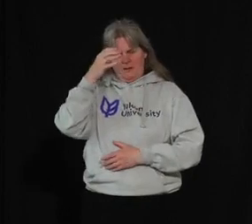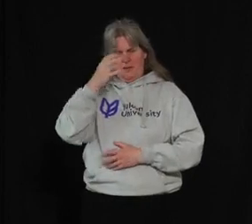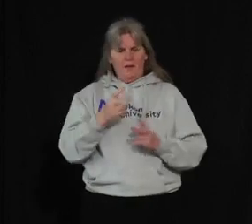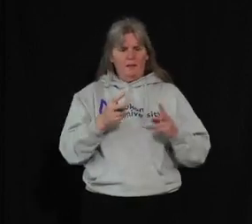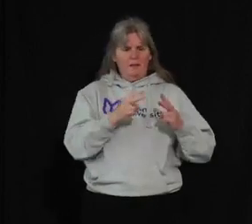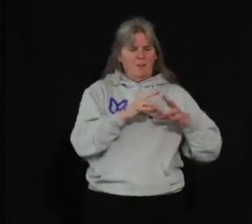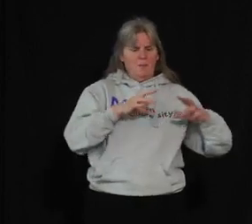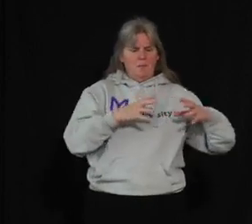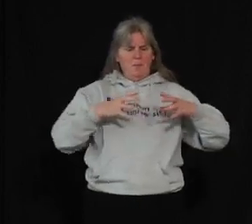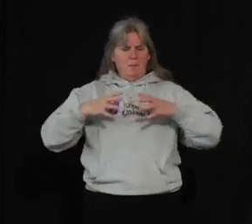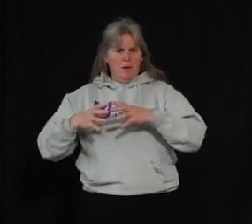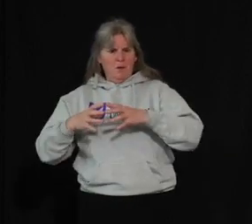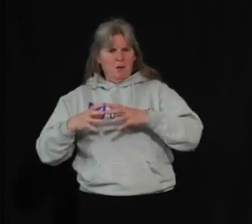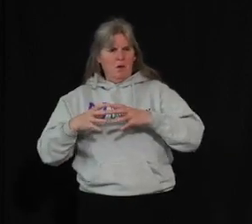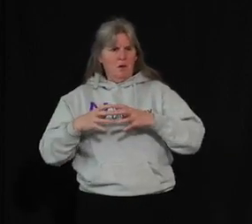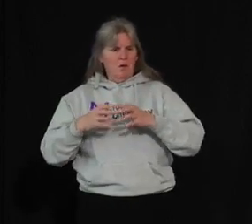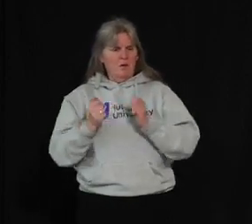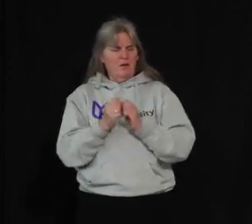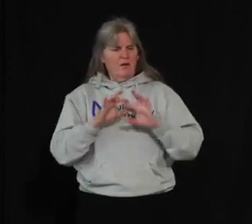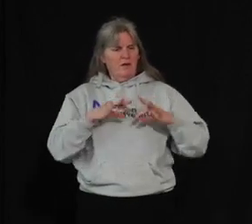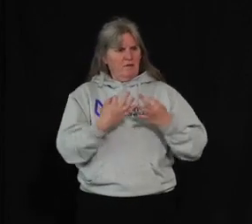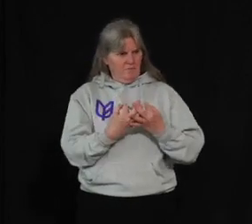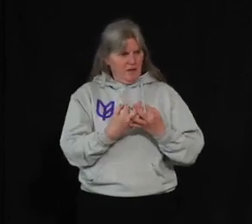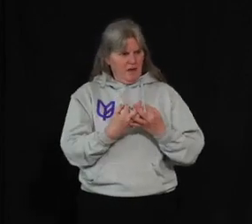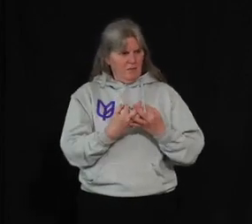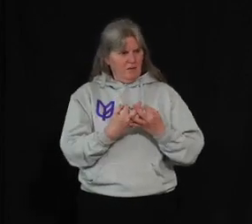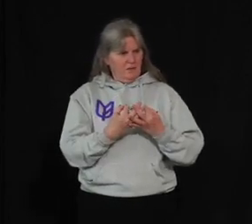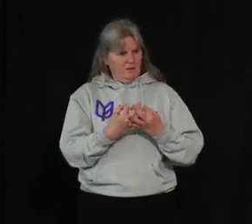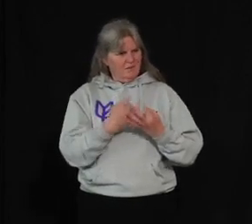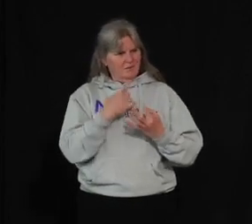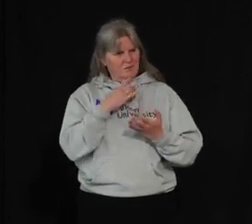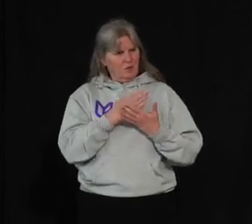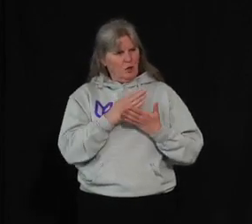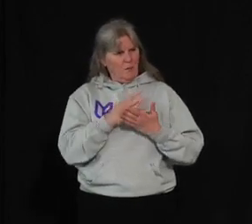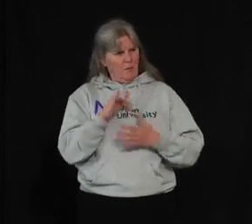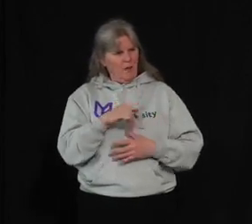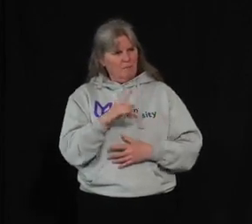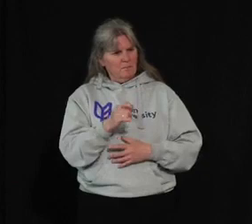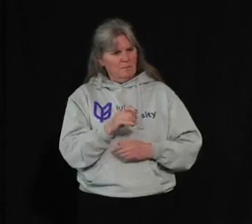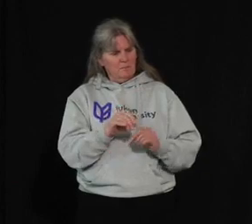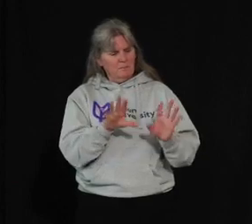concept of the double-double for families that are concerned?